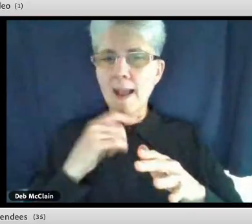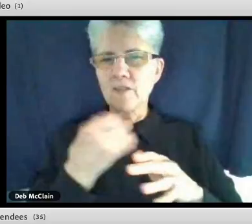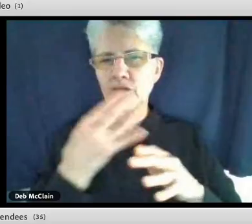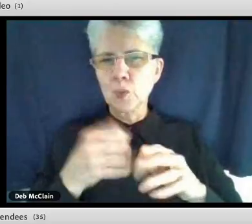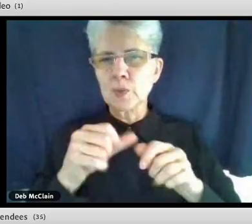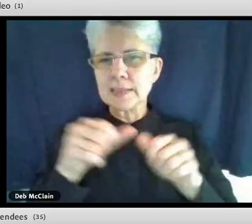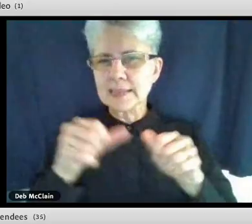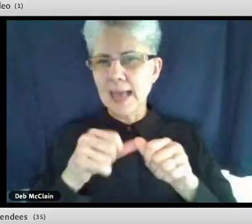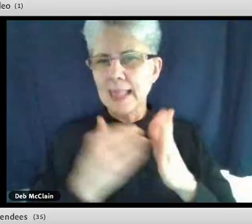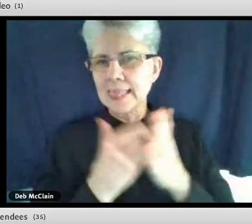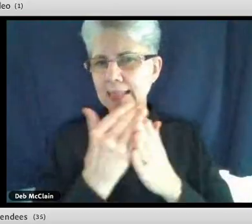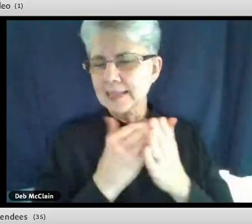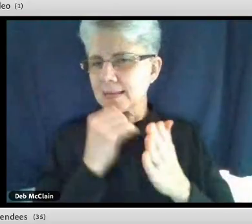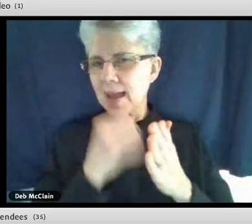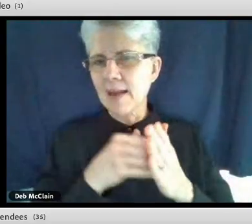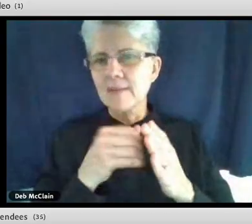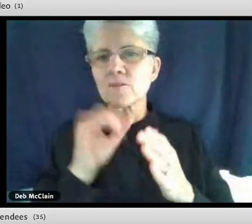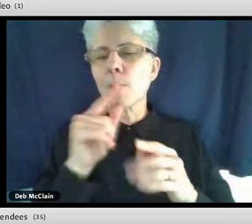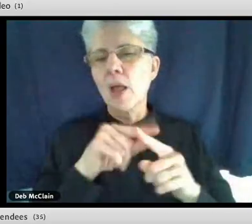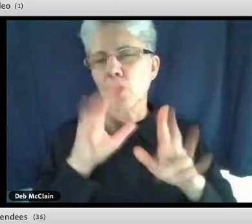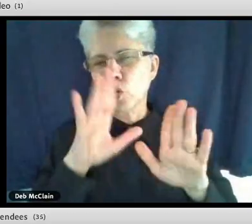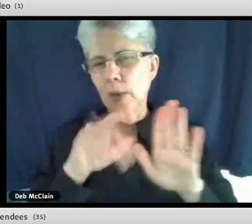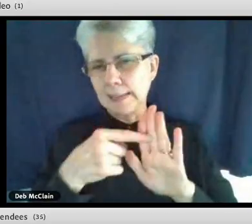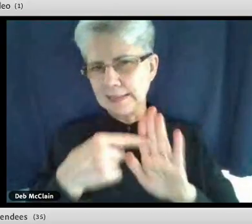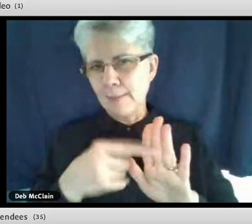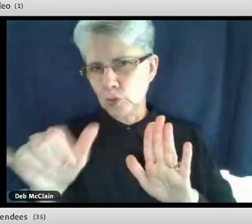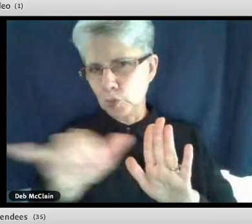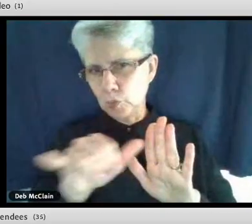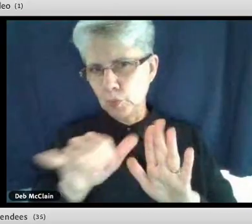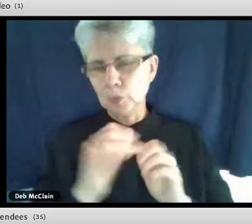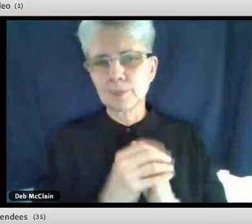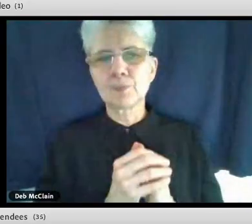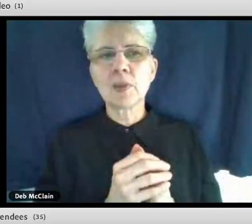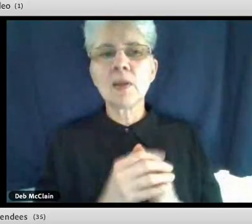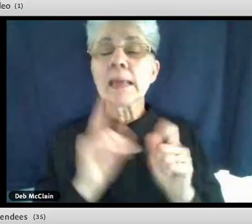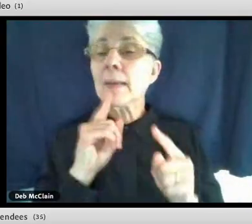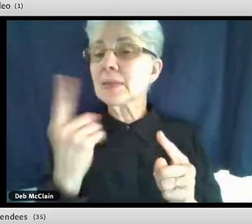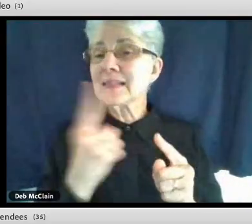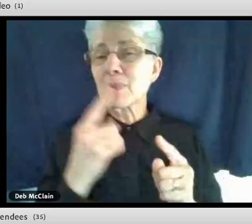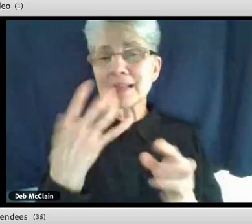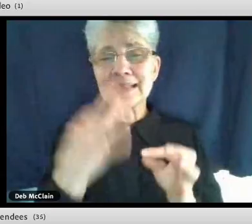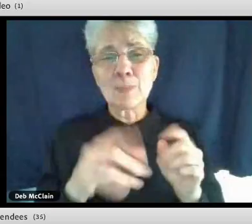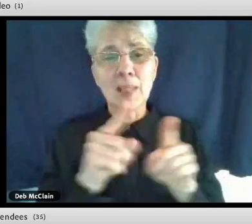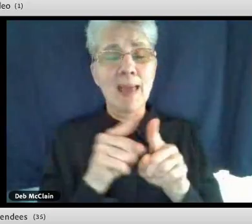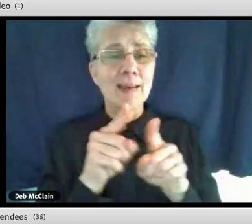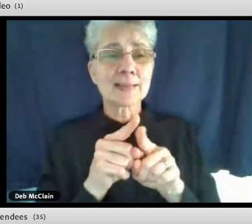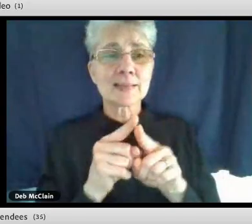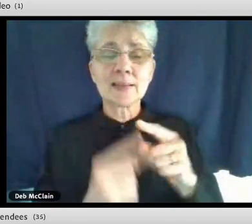And so I'm going to show you some sites in Florida. I've got a couple of sites listed that aren't in Florida but I thought were great examples,